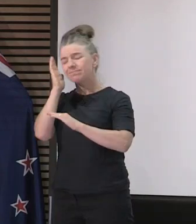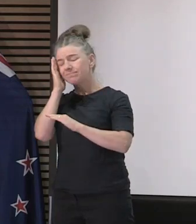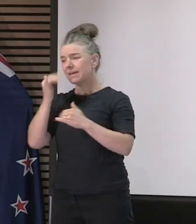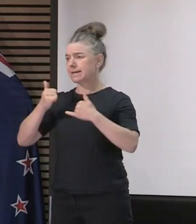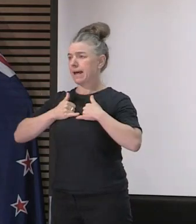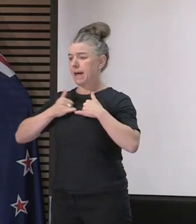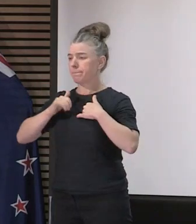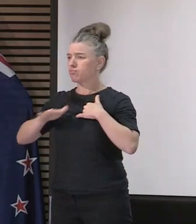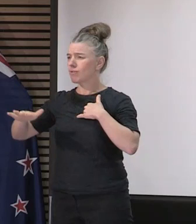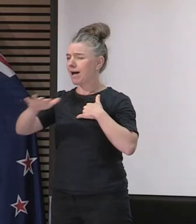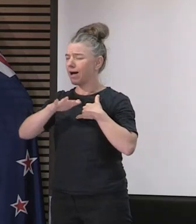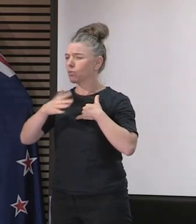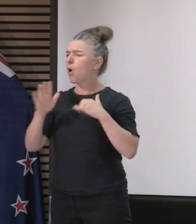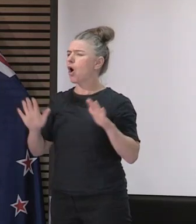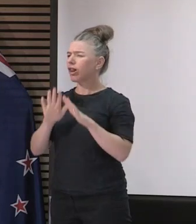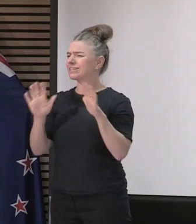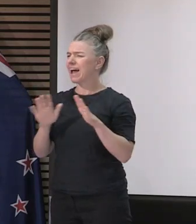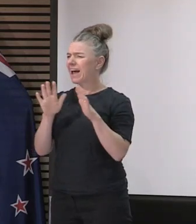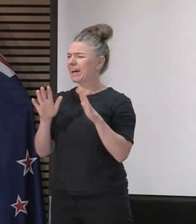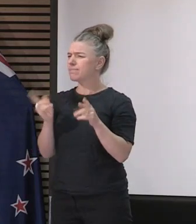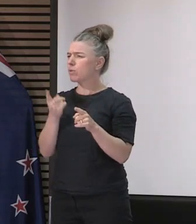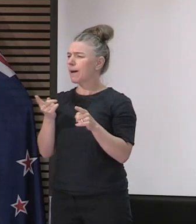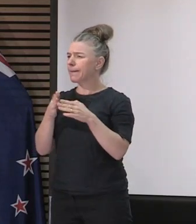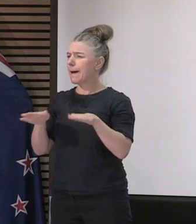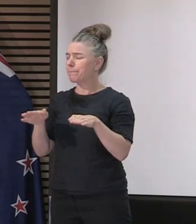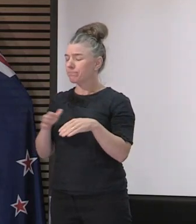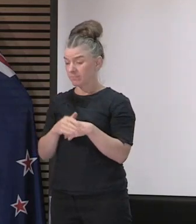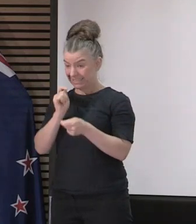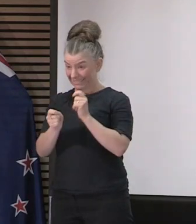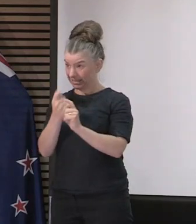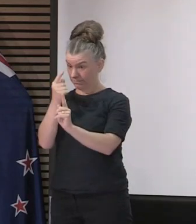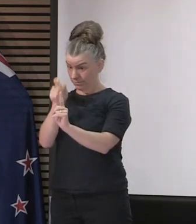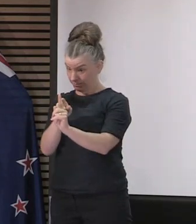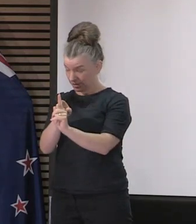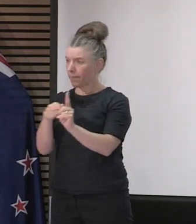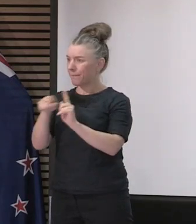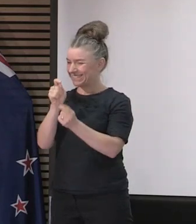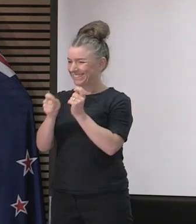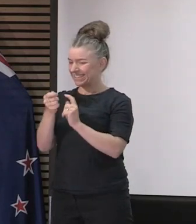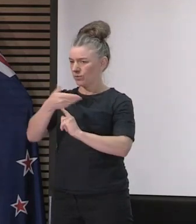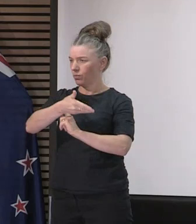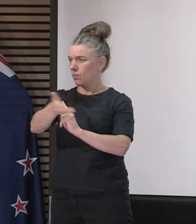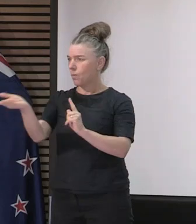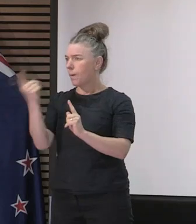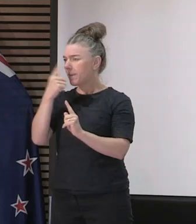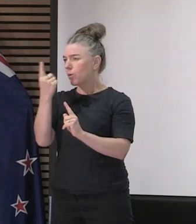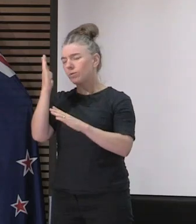there was a resident at a